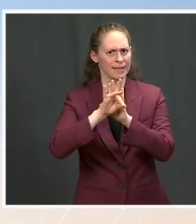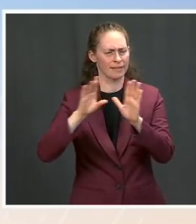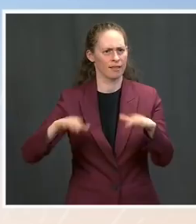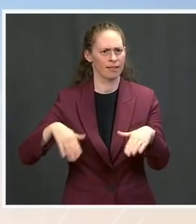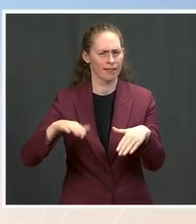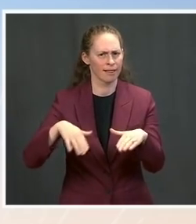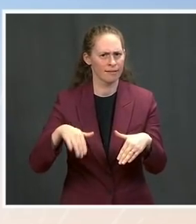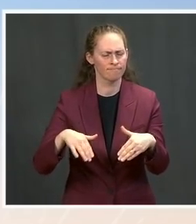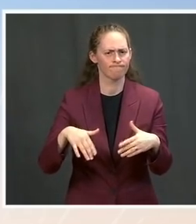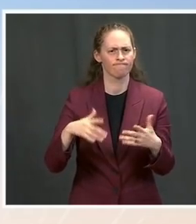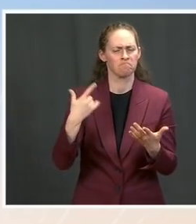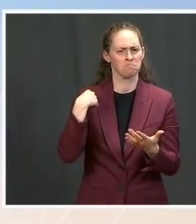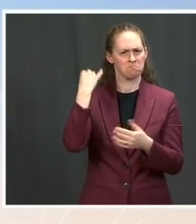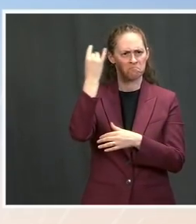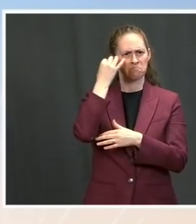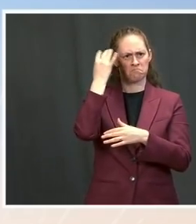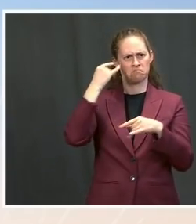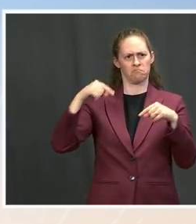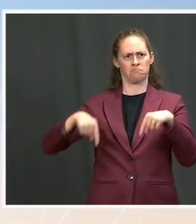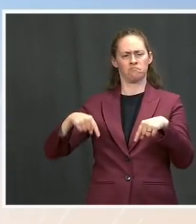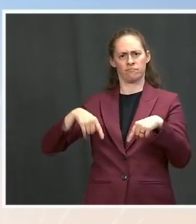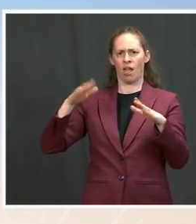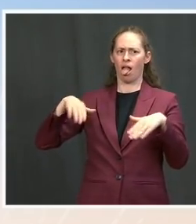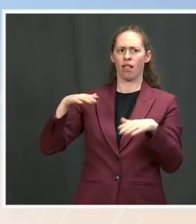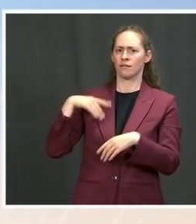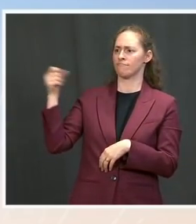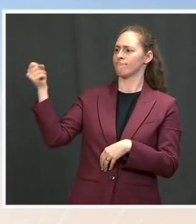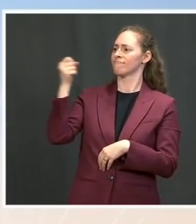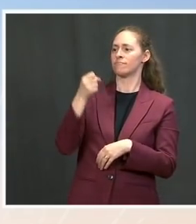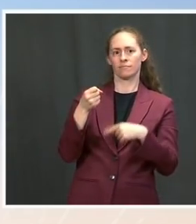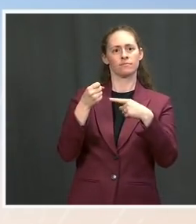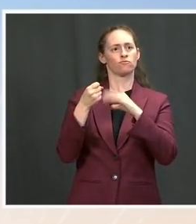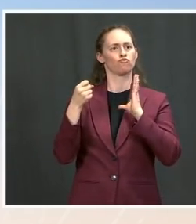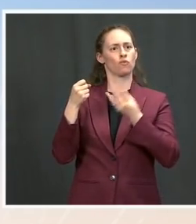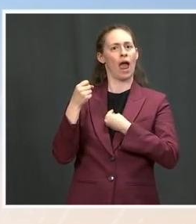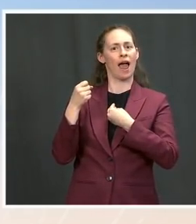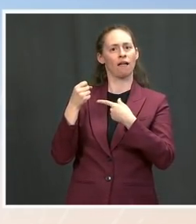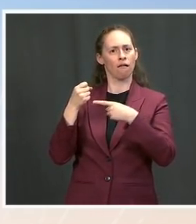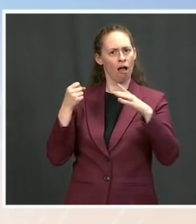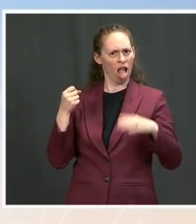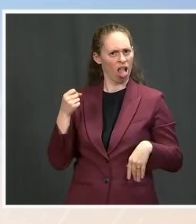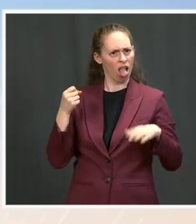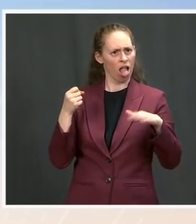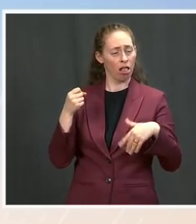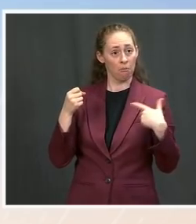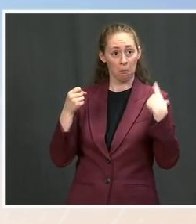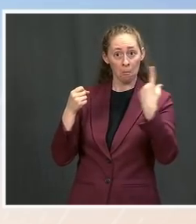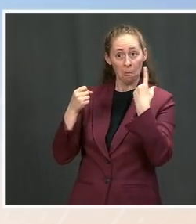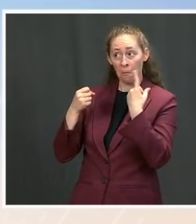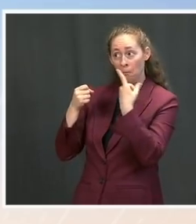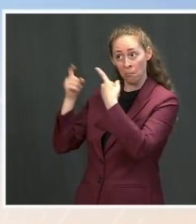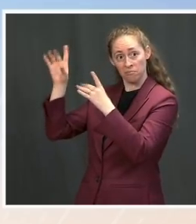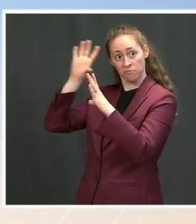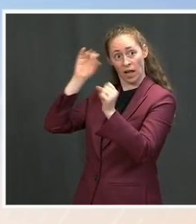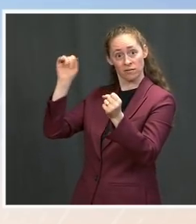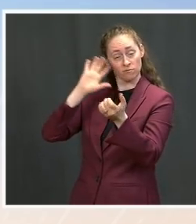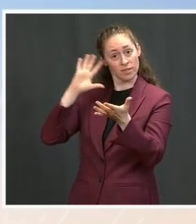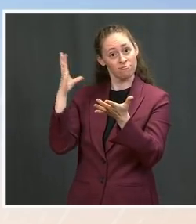or transgender person as an ambassador. Is the President missing an opportunity to name those firsts? Ms. Psaki: Well, given we haven't named